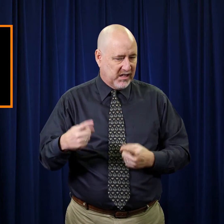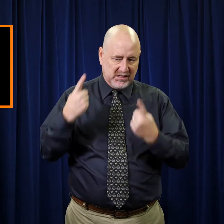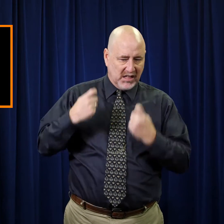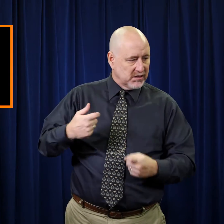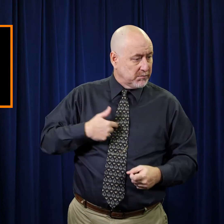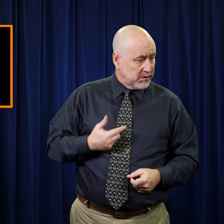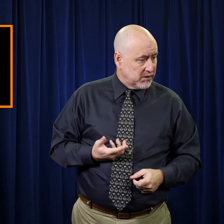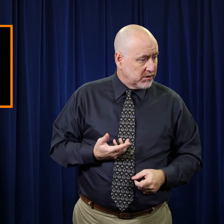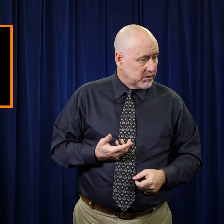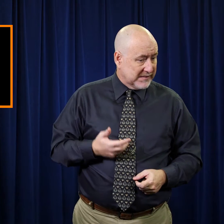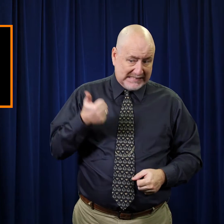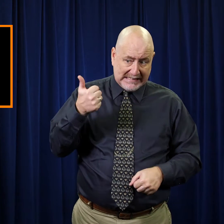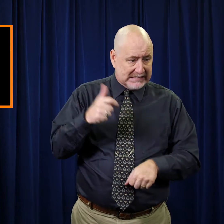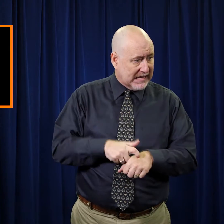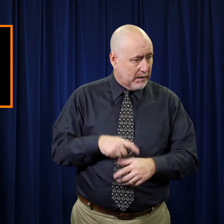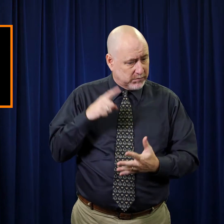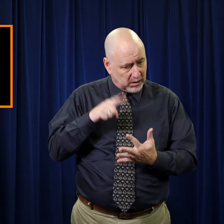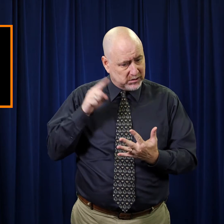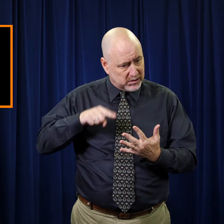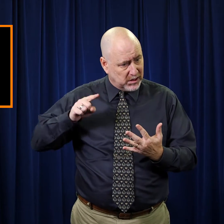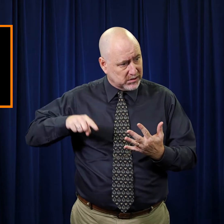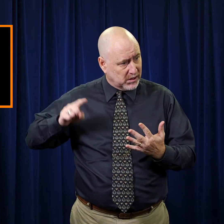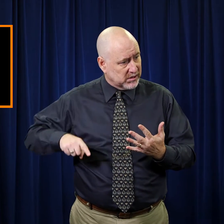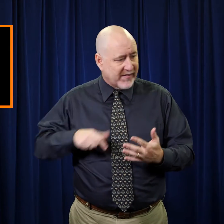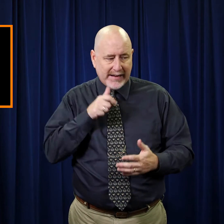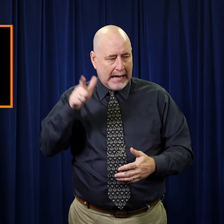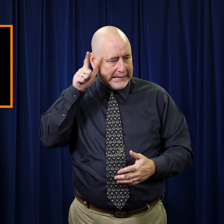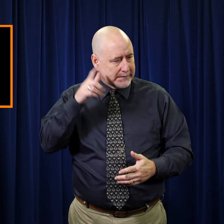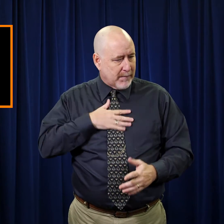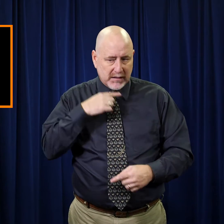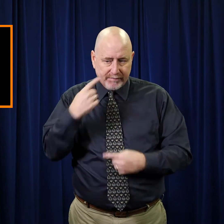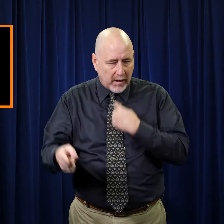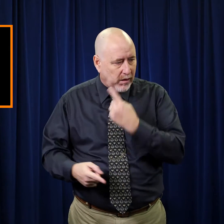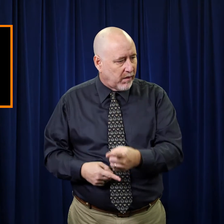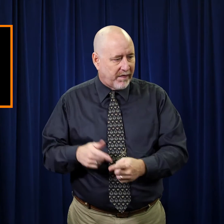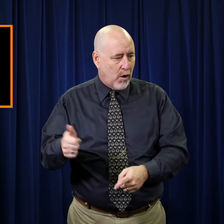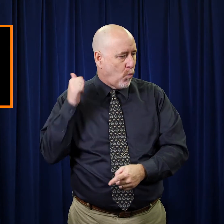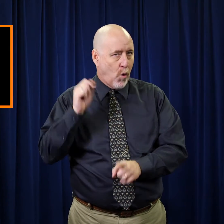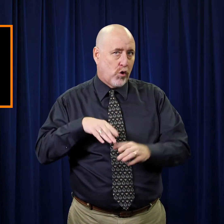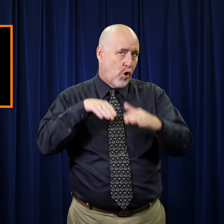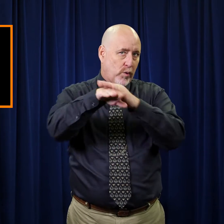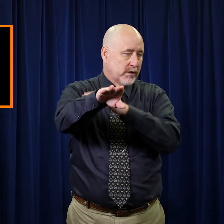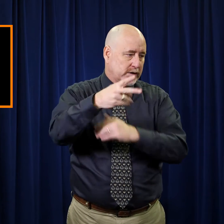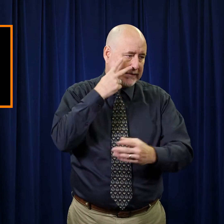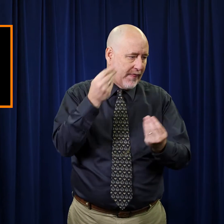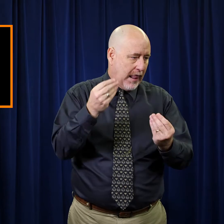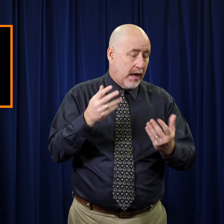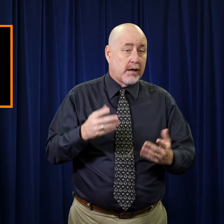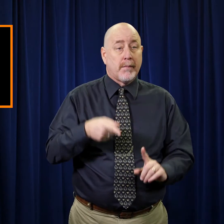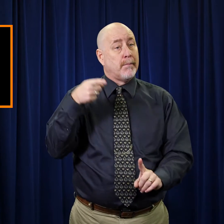They've put me to this test these 10 times. They haven't heeded my voice. They certainly shall not come to see